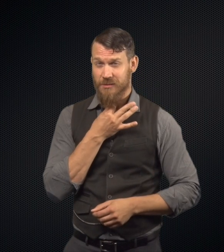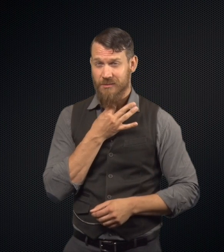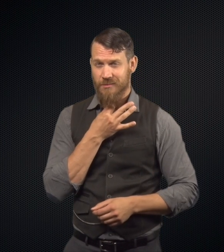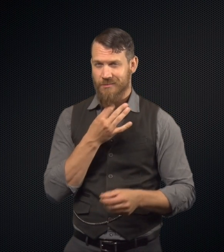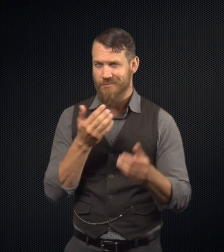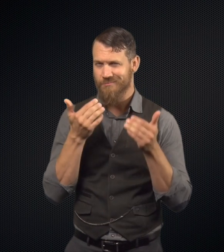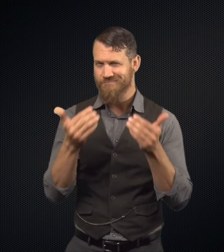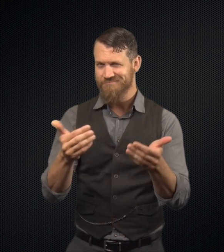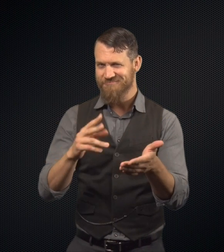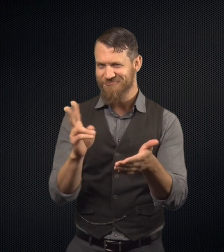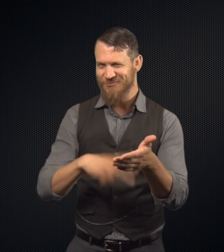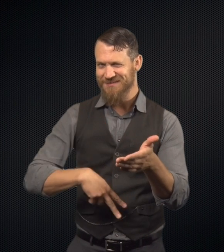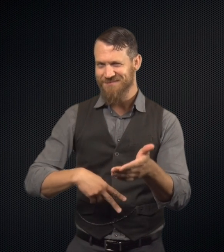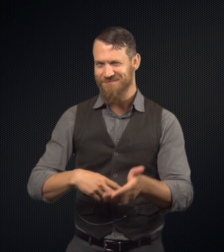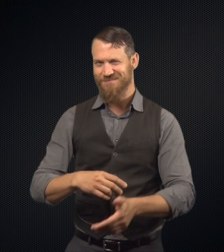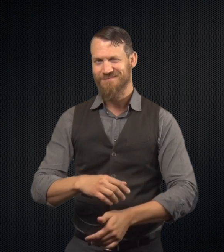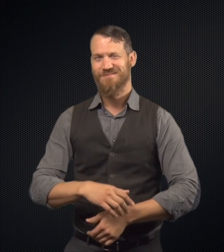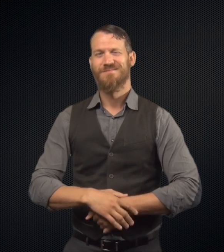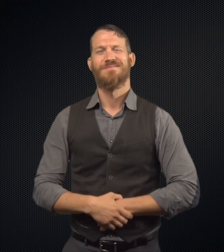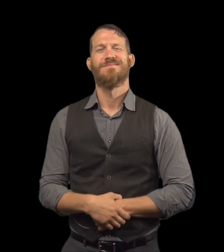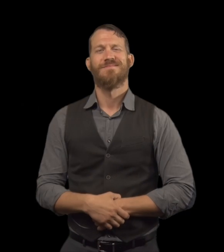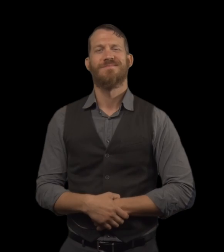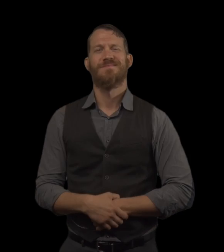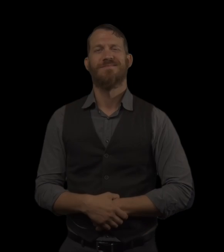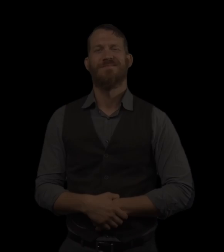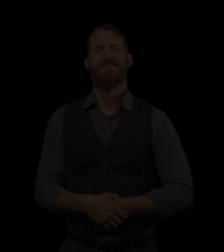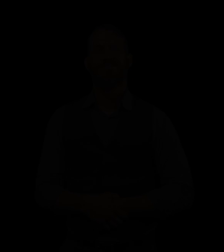He has these dreams Terrible dreams about a man who tramples another person.